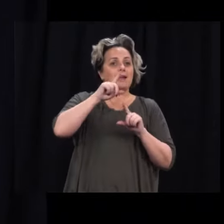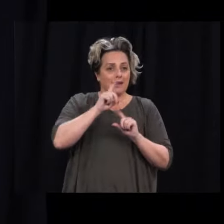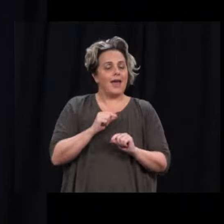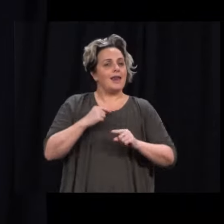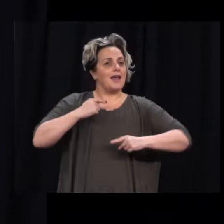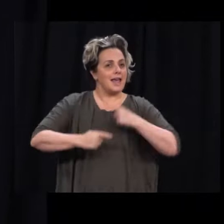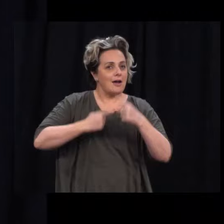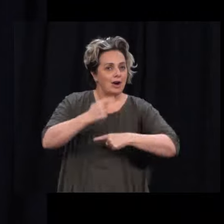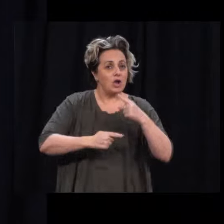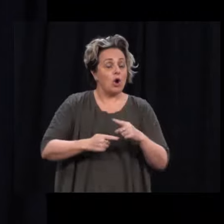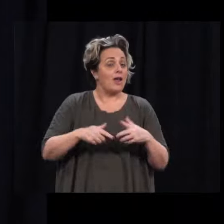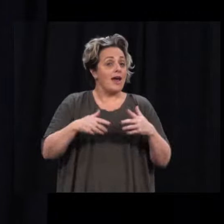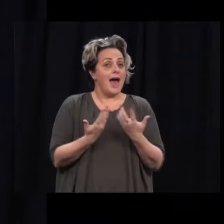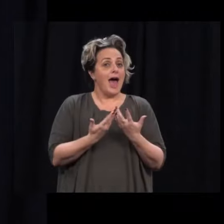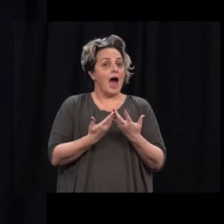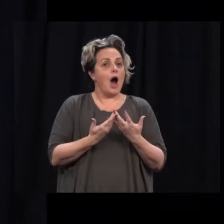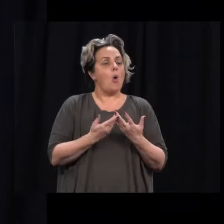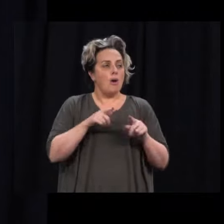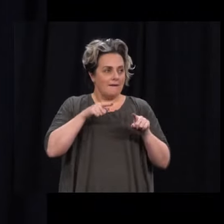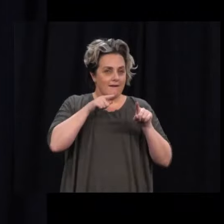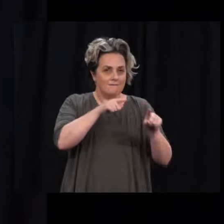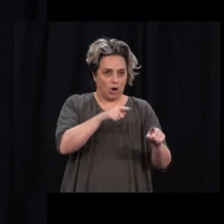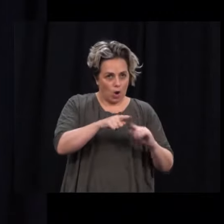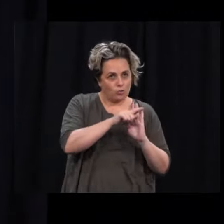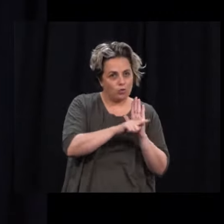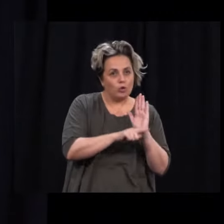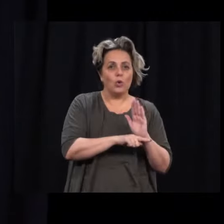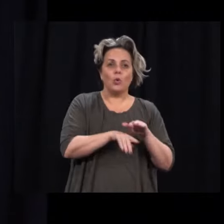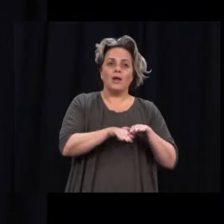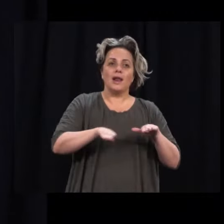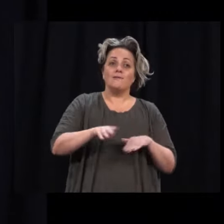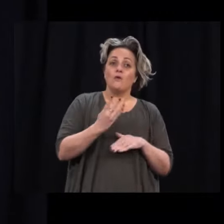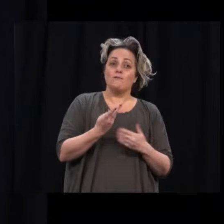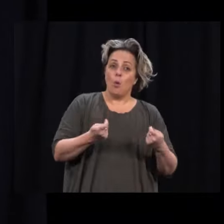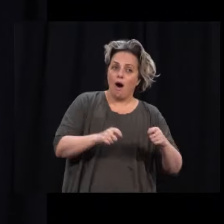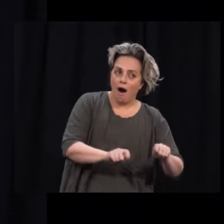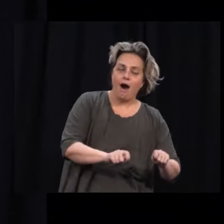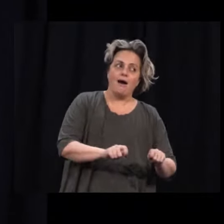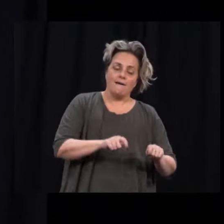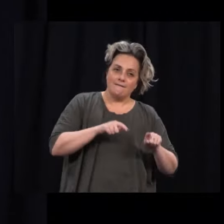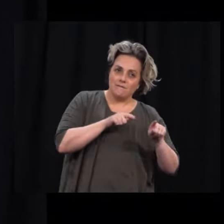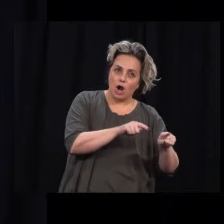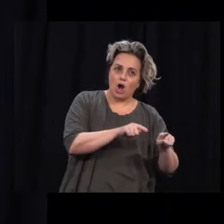the strong public health approach we have taken and we